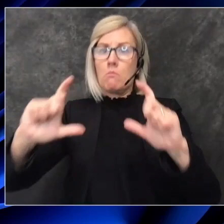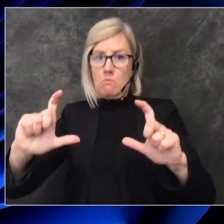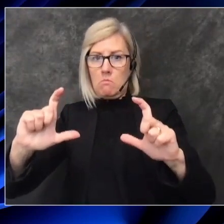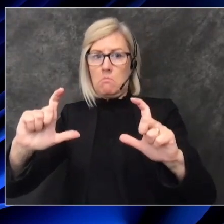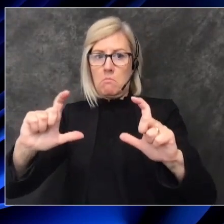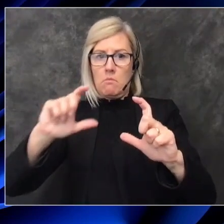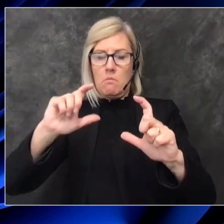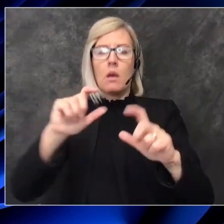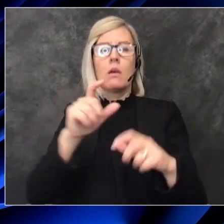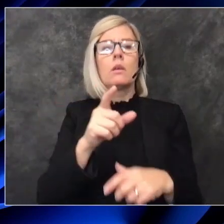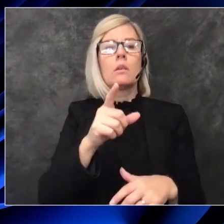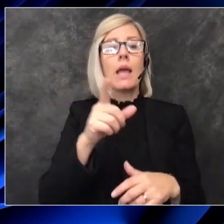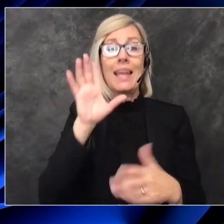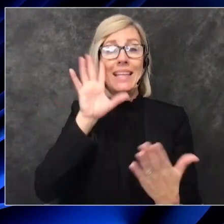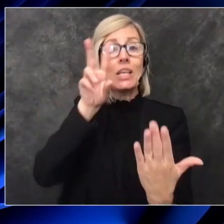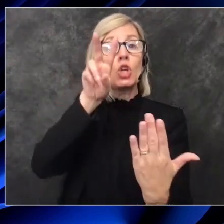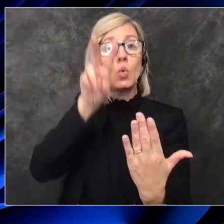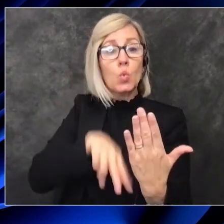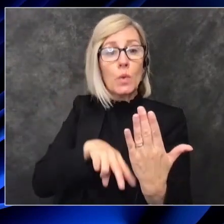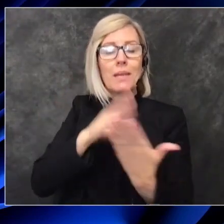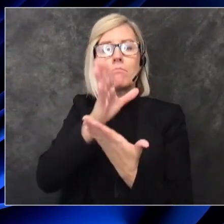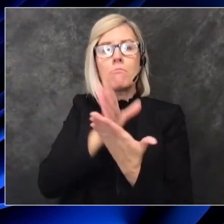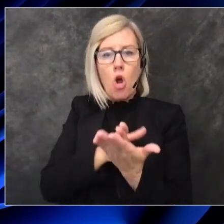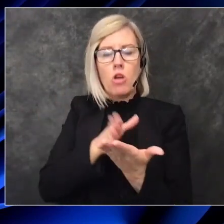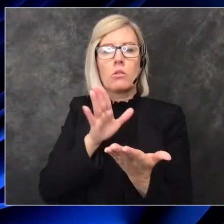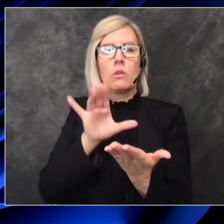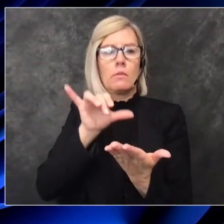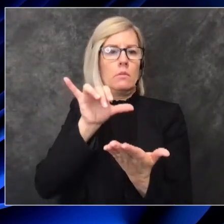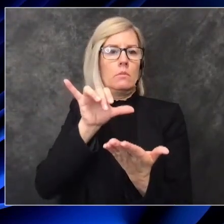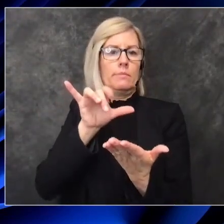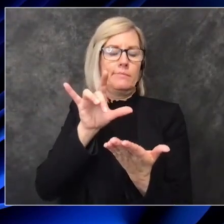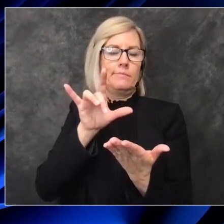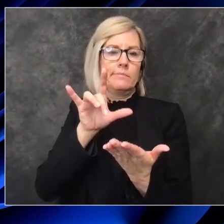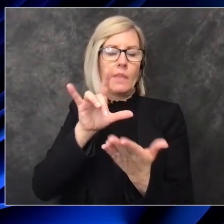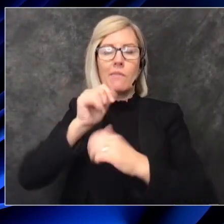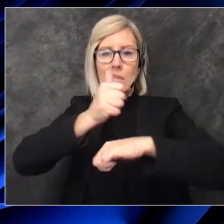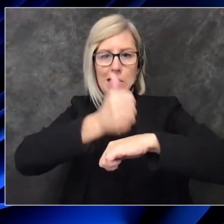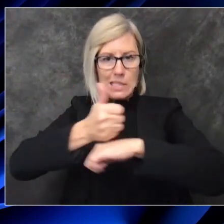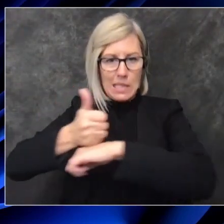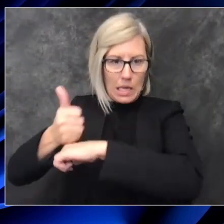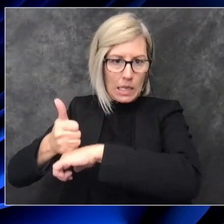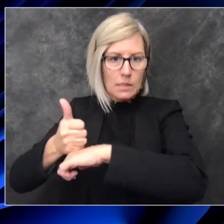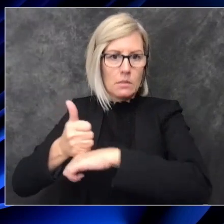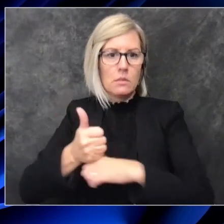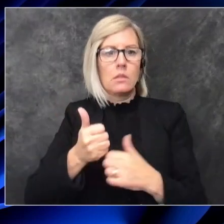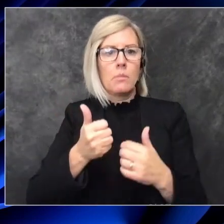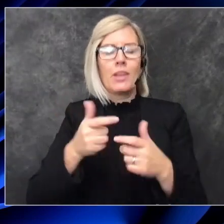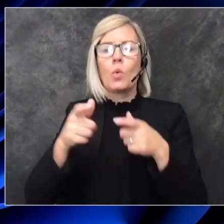screen and he's going to read just part of the settings by doing a control. Left click.